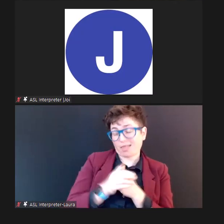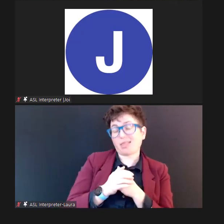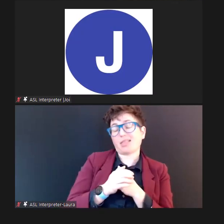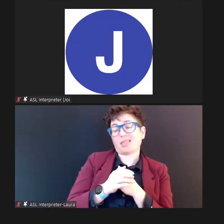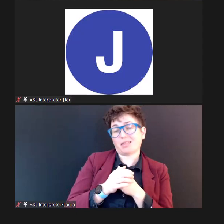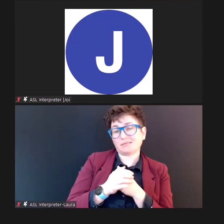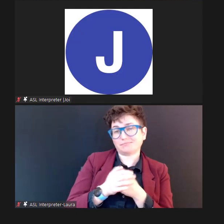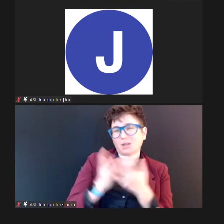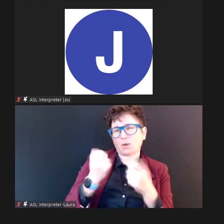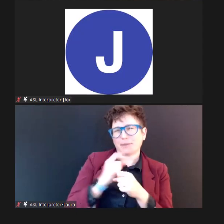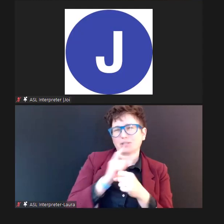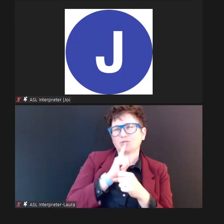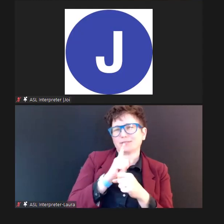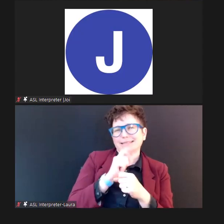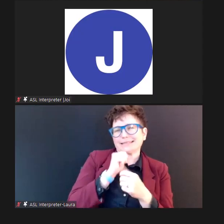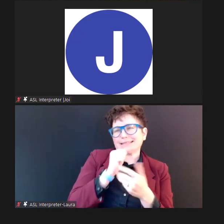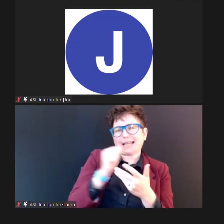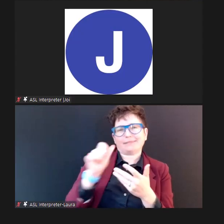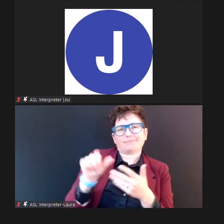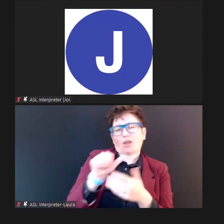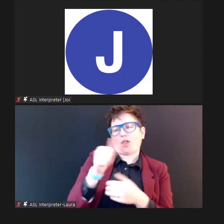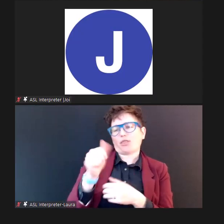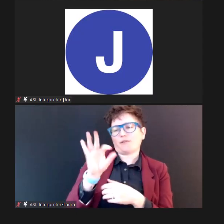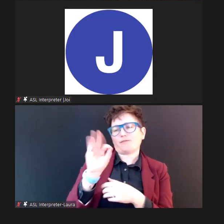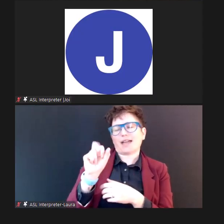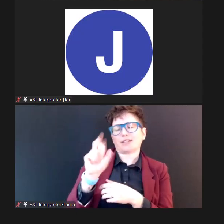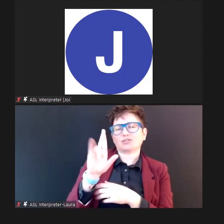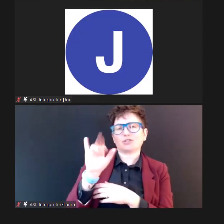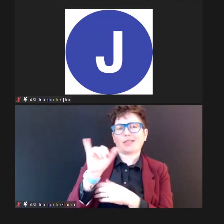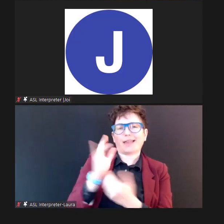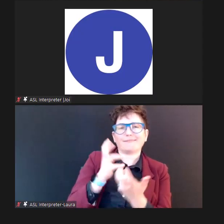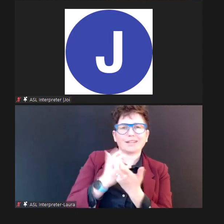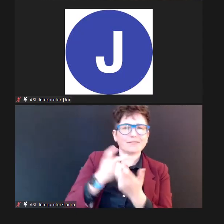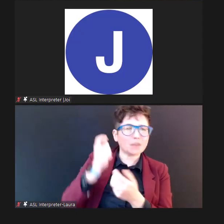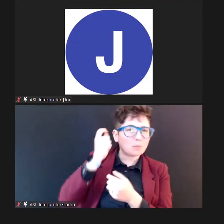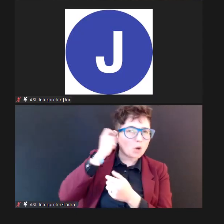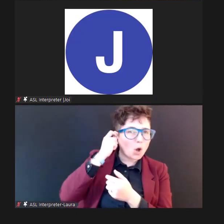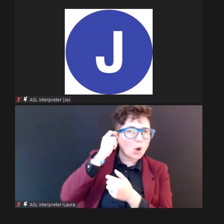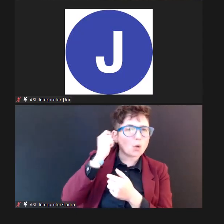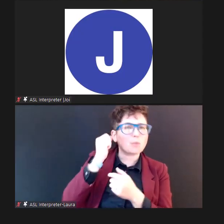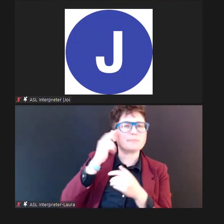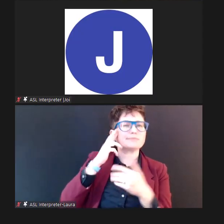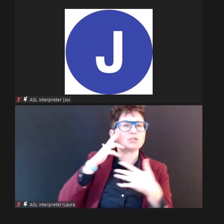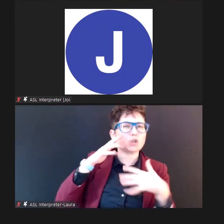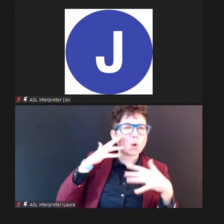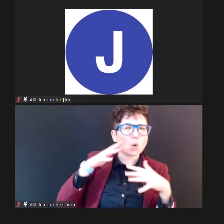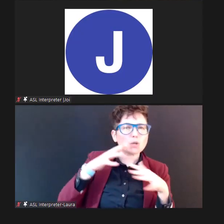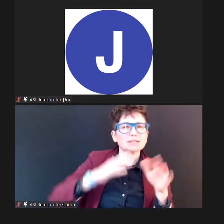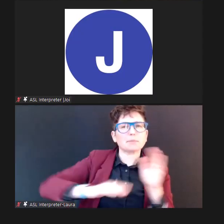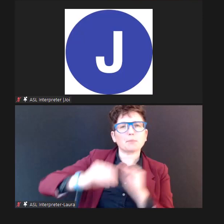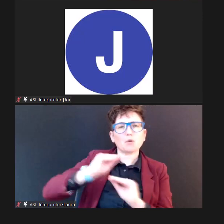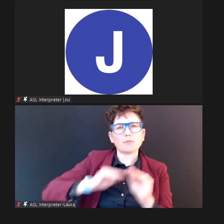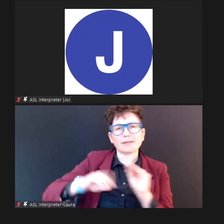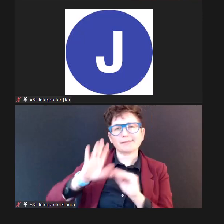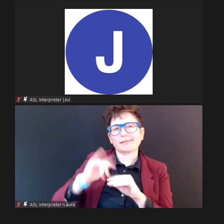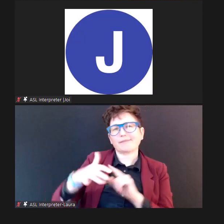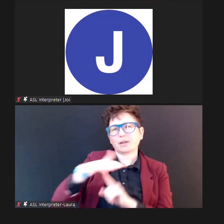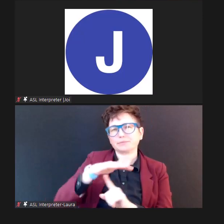that it isn't any other Factor such as proit noise U movement Etc in the